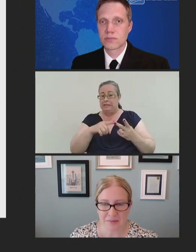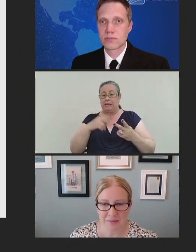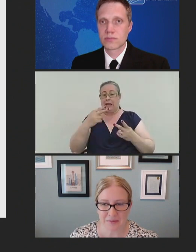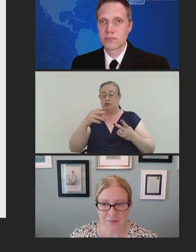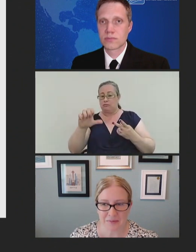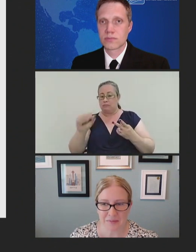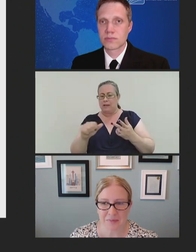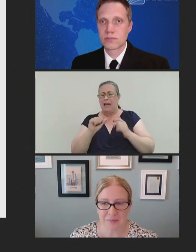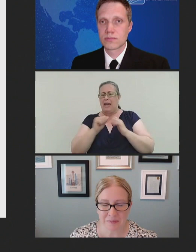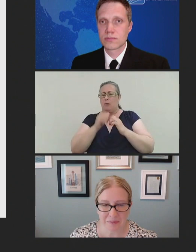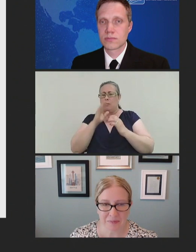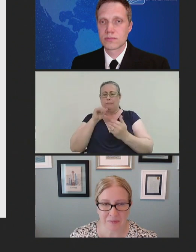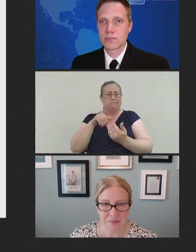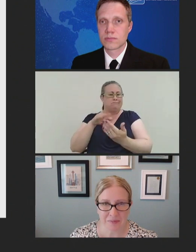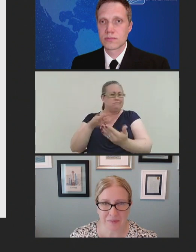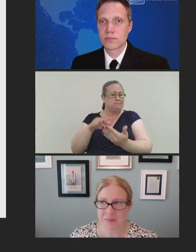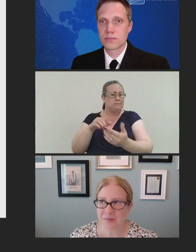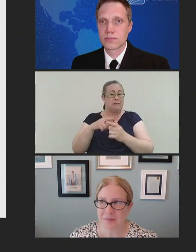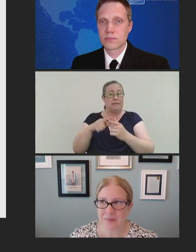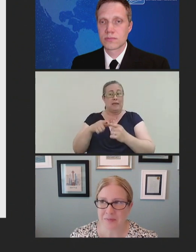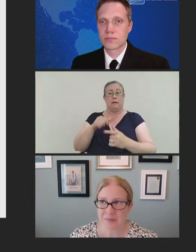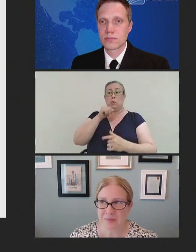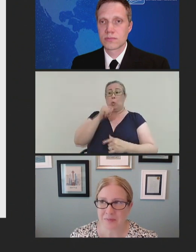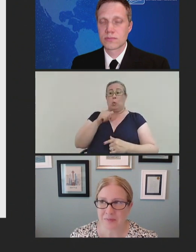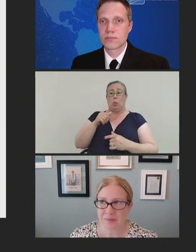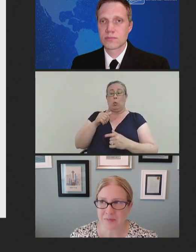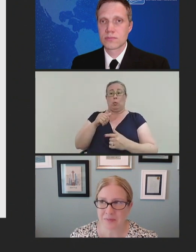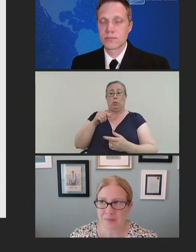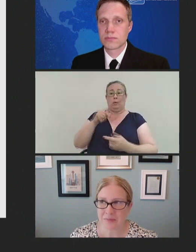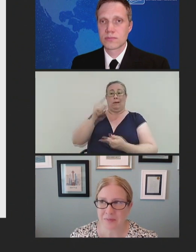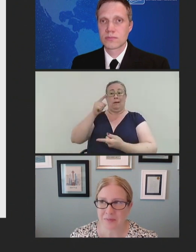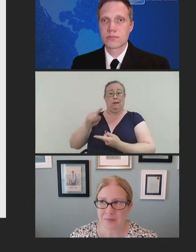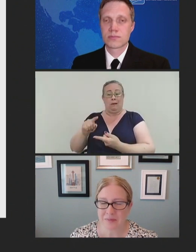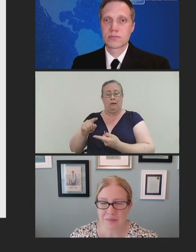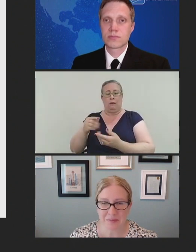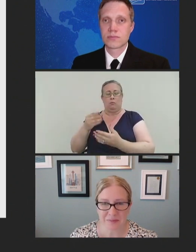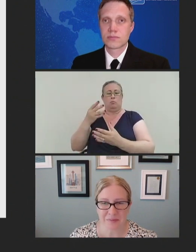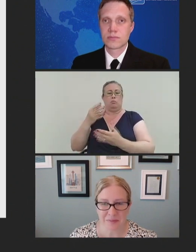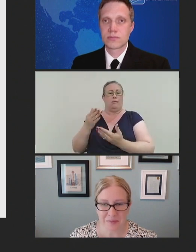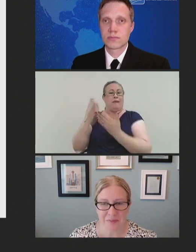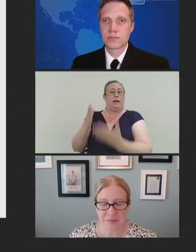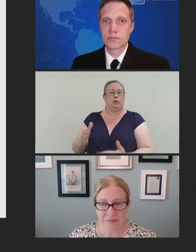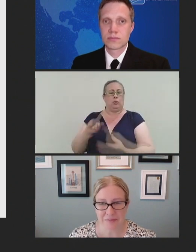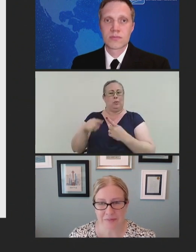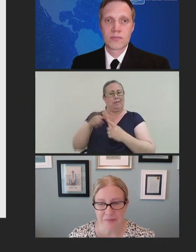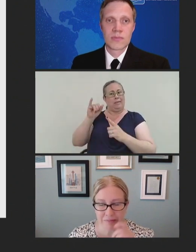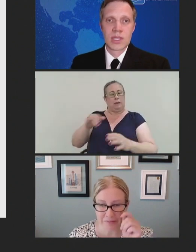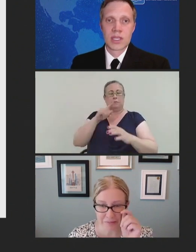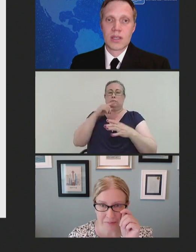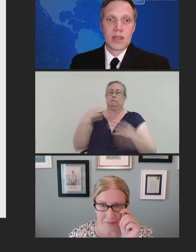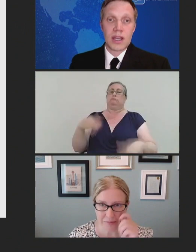approach that so that we don't lose providers when it's so important for an access point?